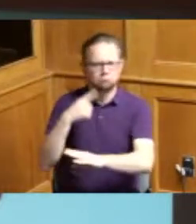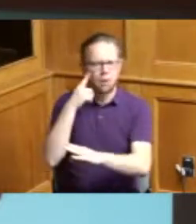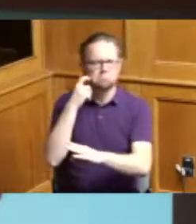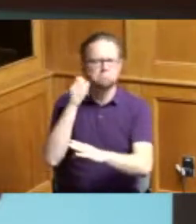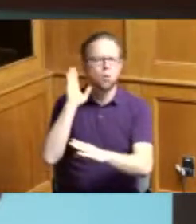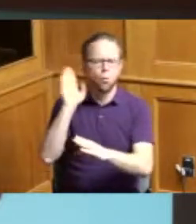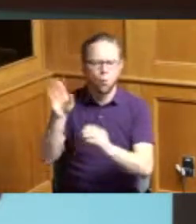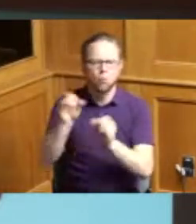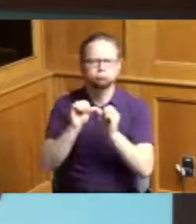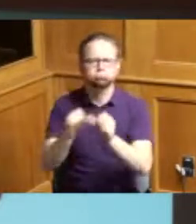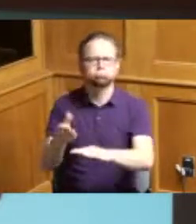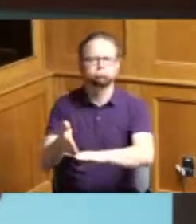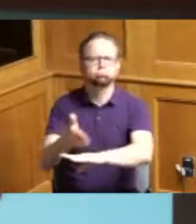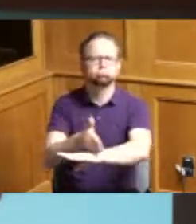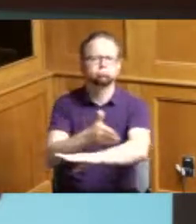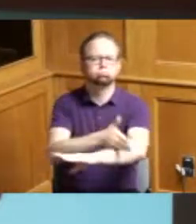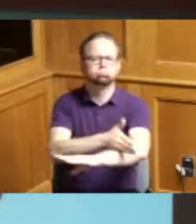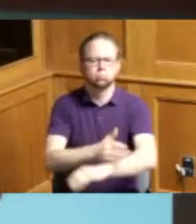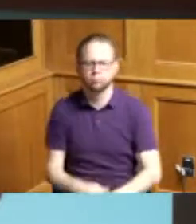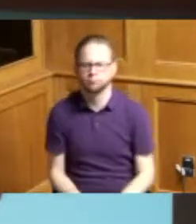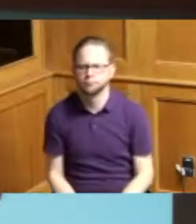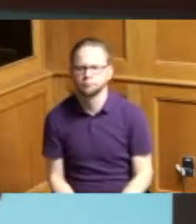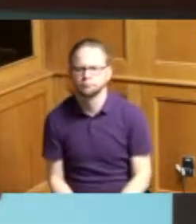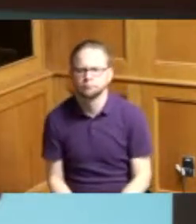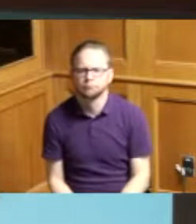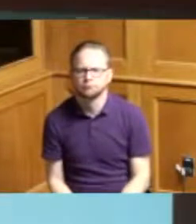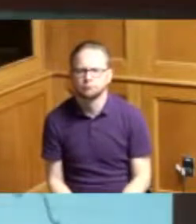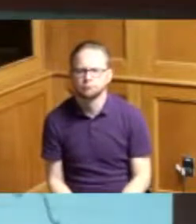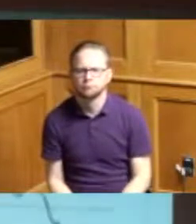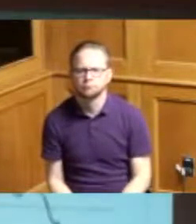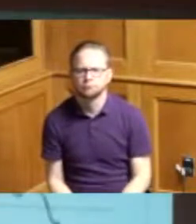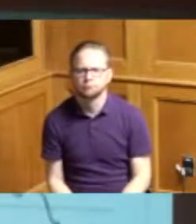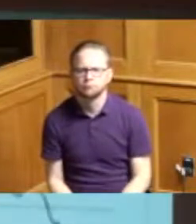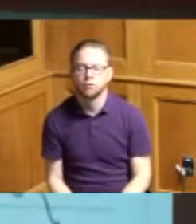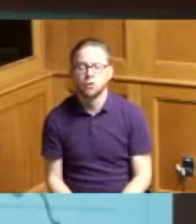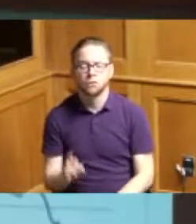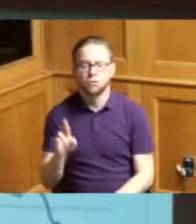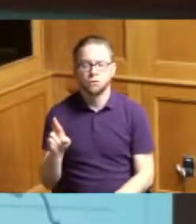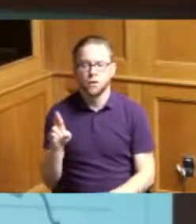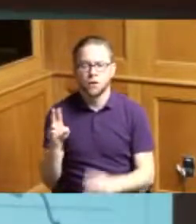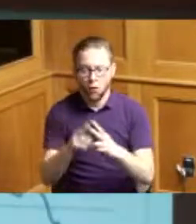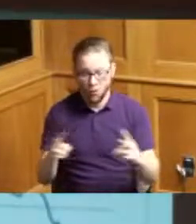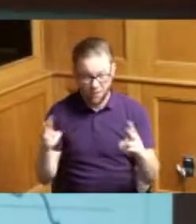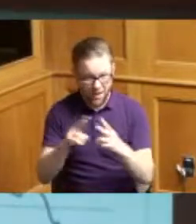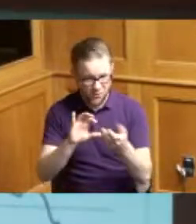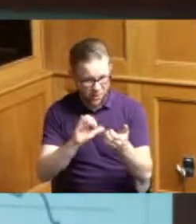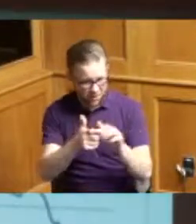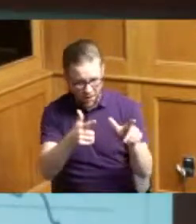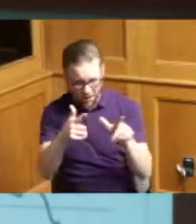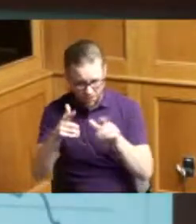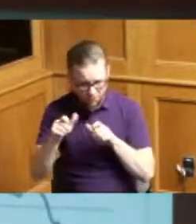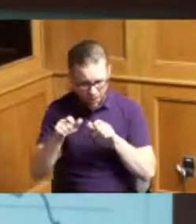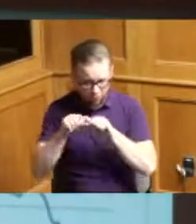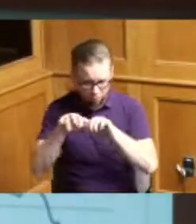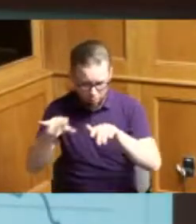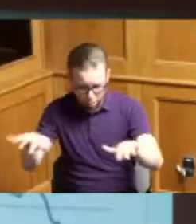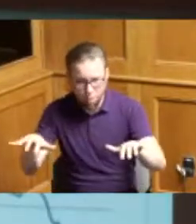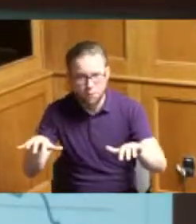over the coming weeks our reproductive value continues to be very low we are at 0.62 today